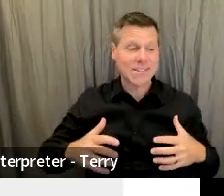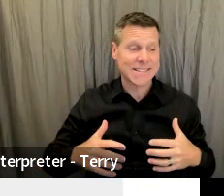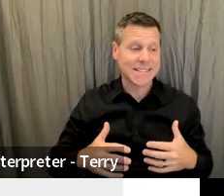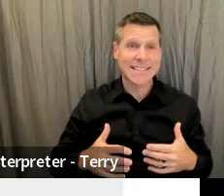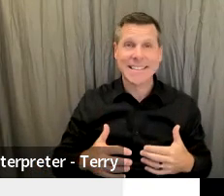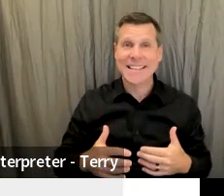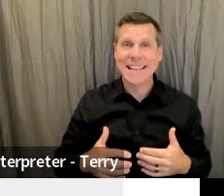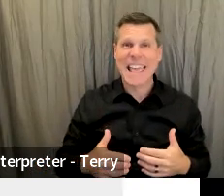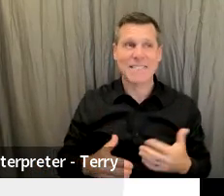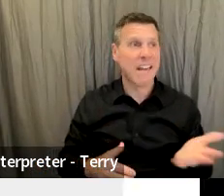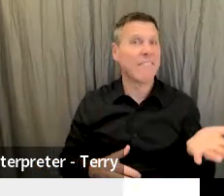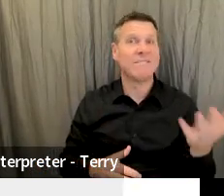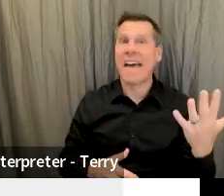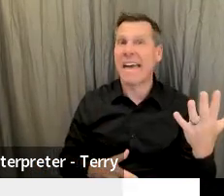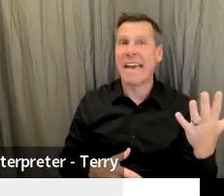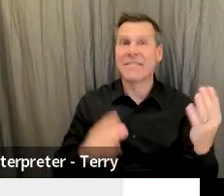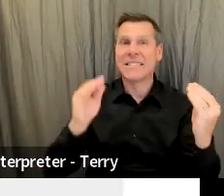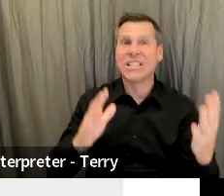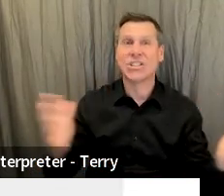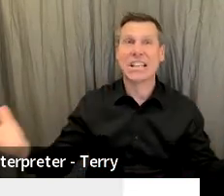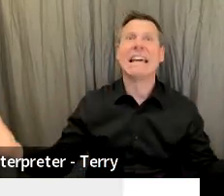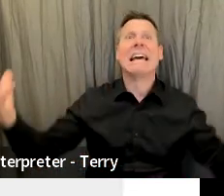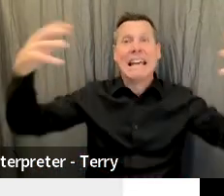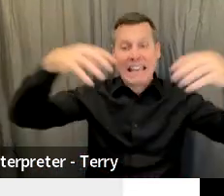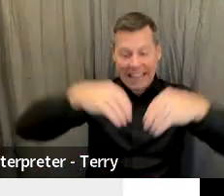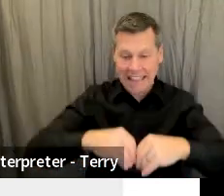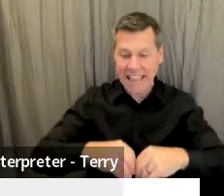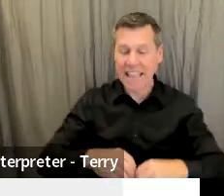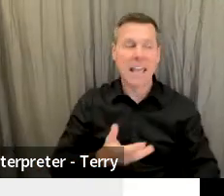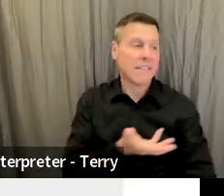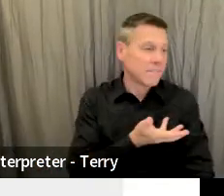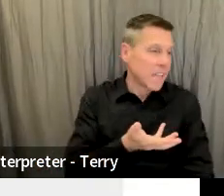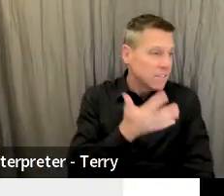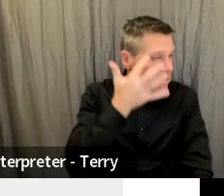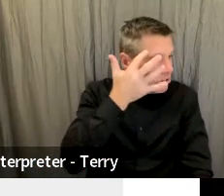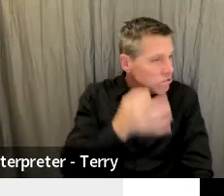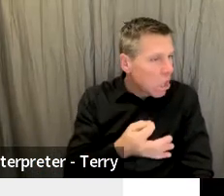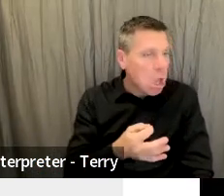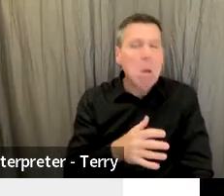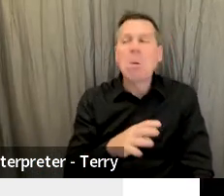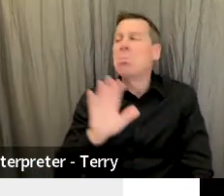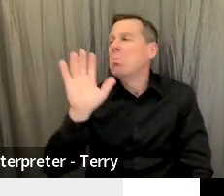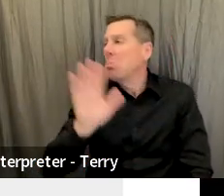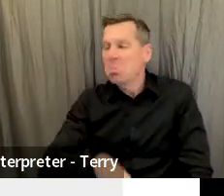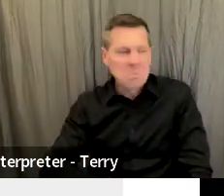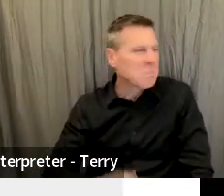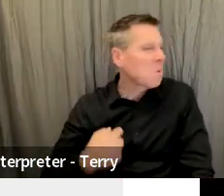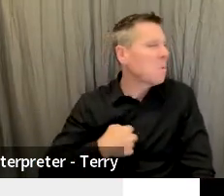you know, as instructors to impose or even suggest here, teach this novel